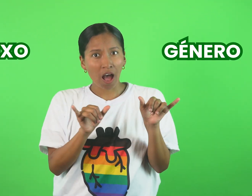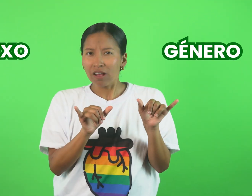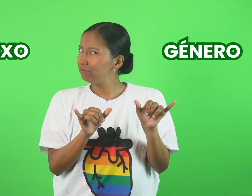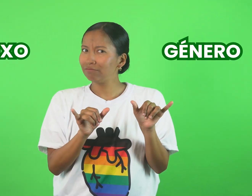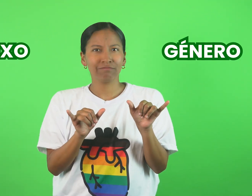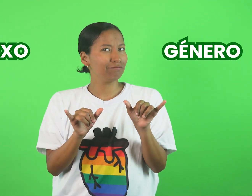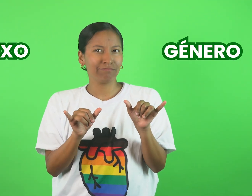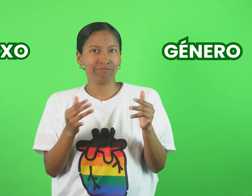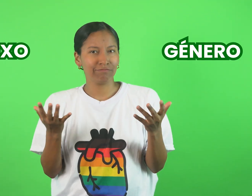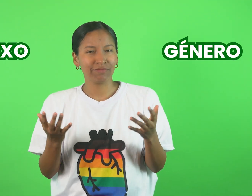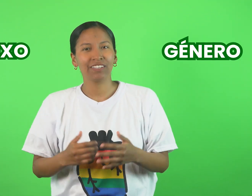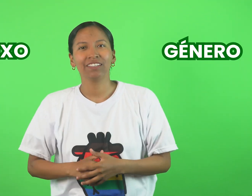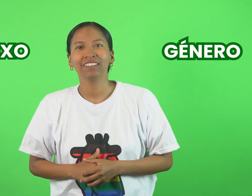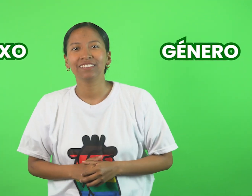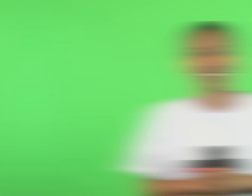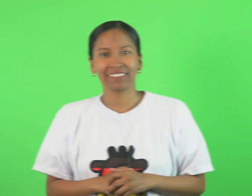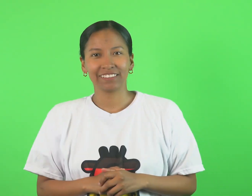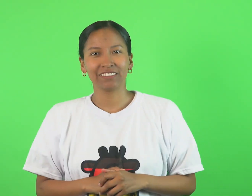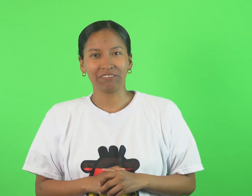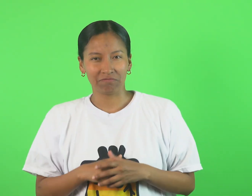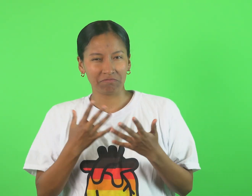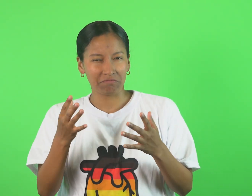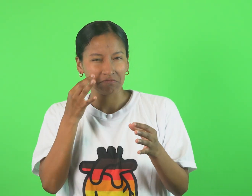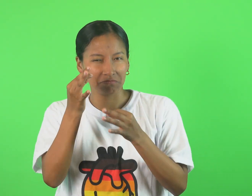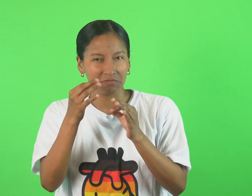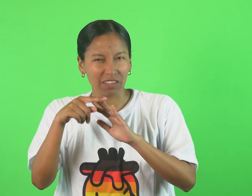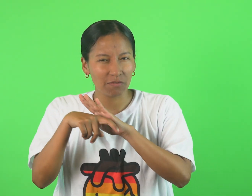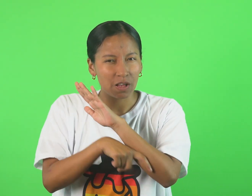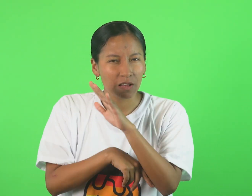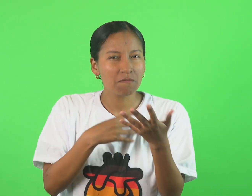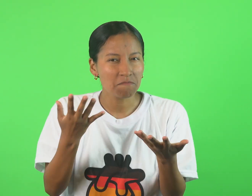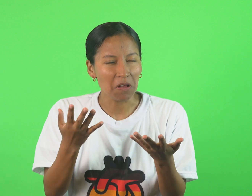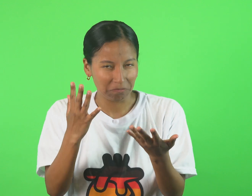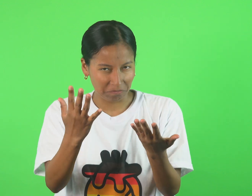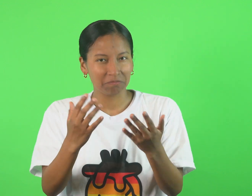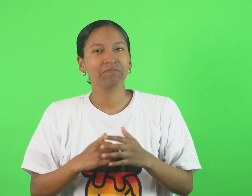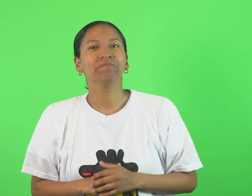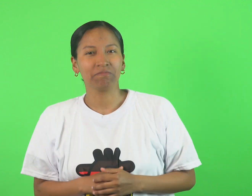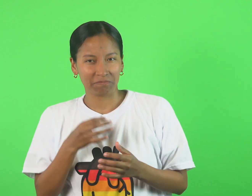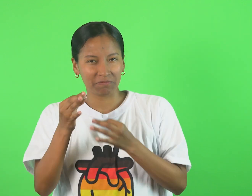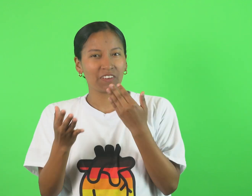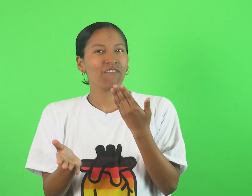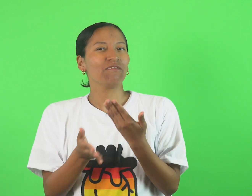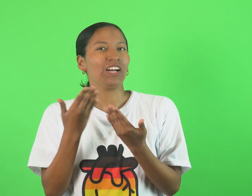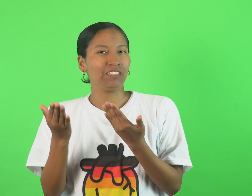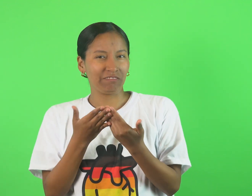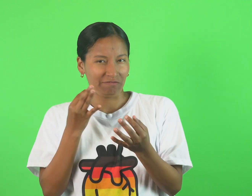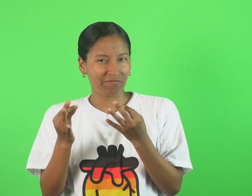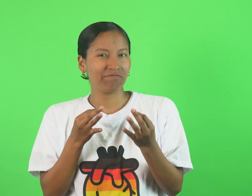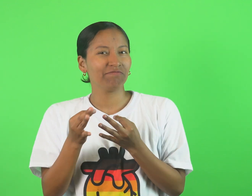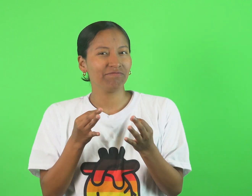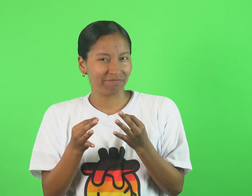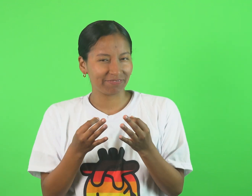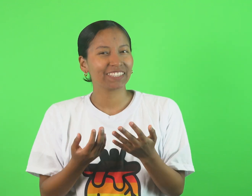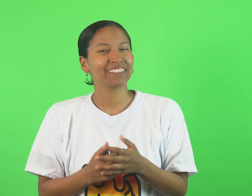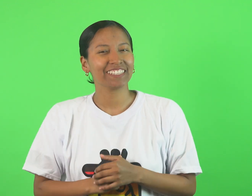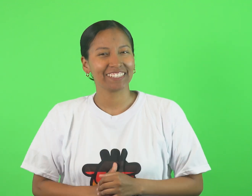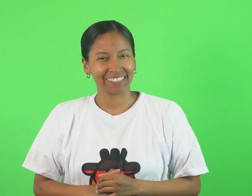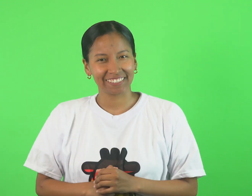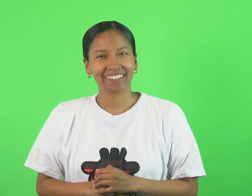do not mean the same thing. Do you want to know more? Let me explain it to you in a simple way.